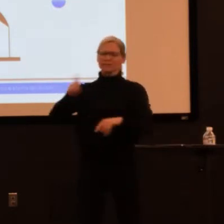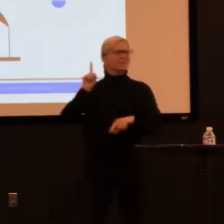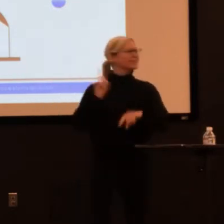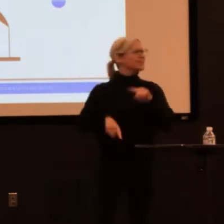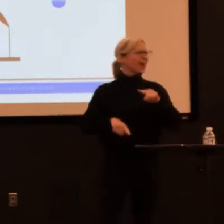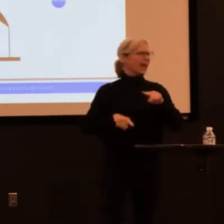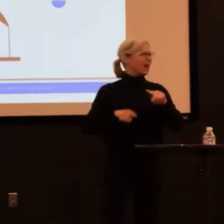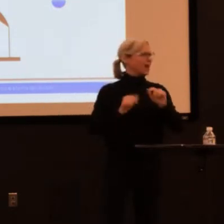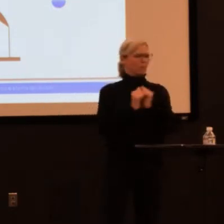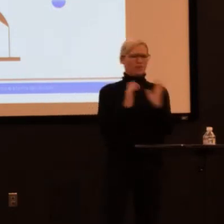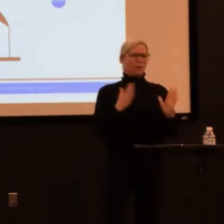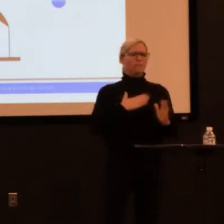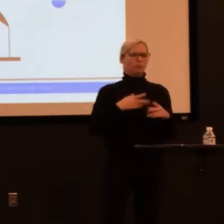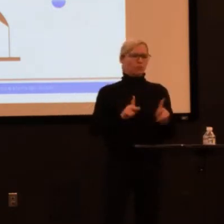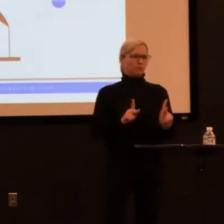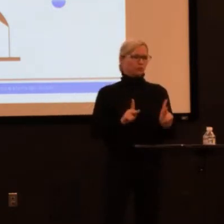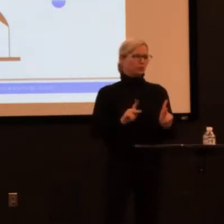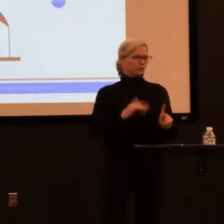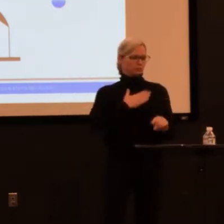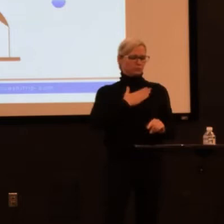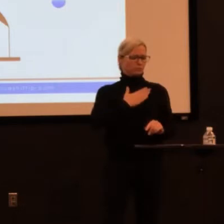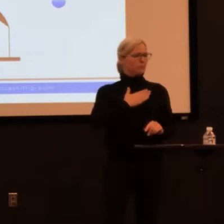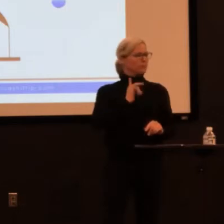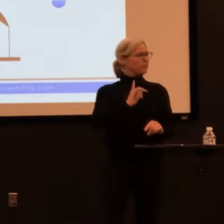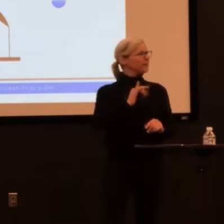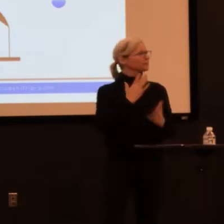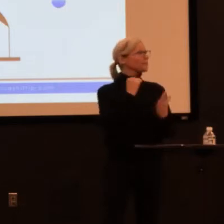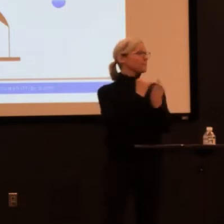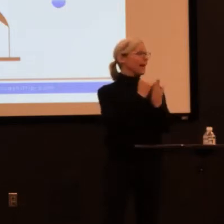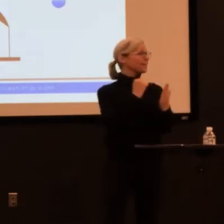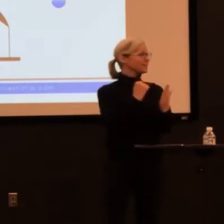That is what patent is, it takes the form of a document